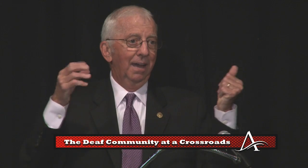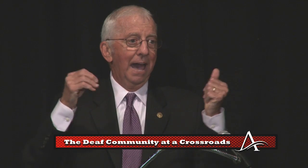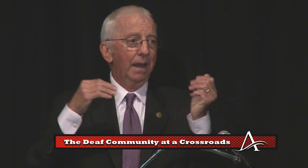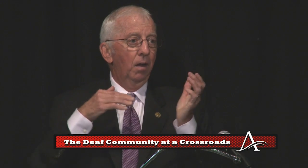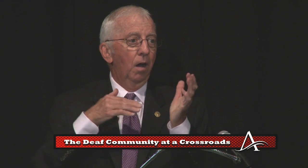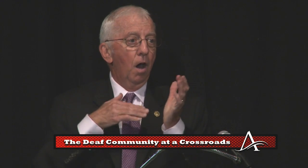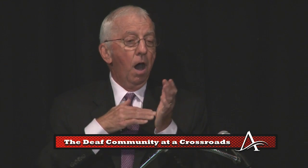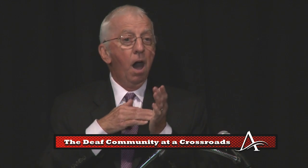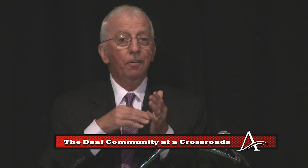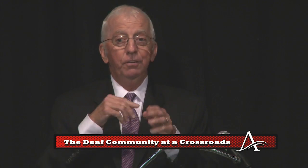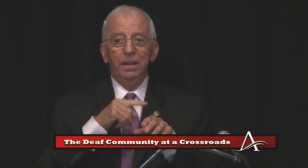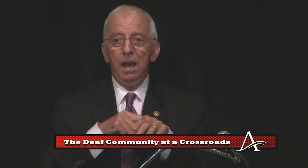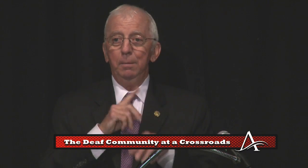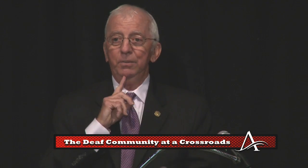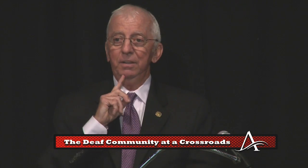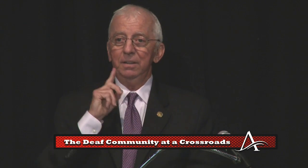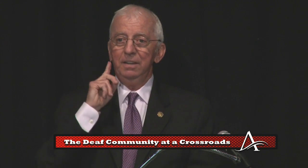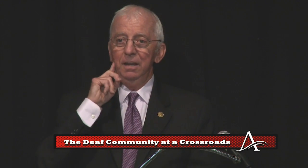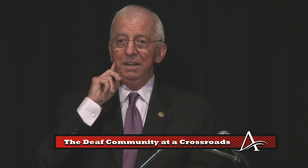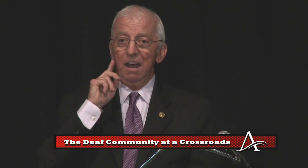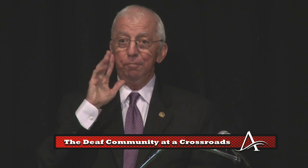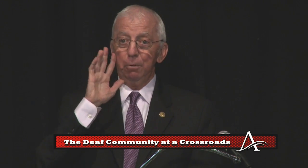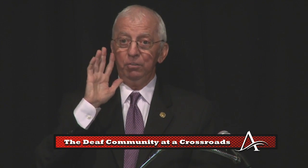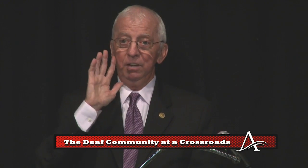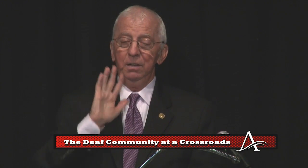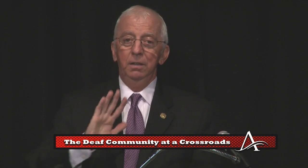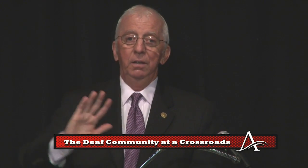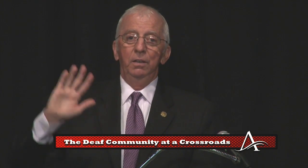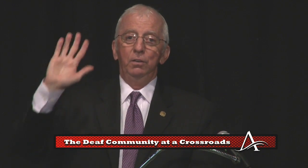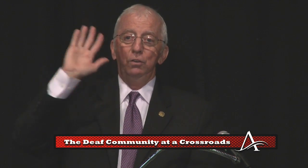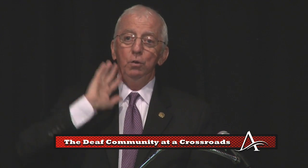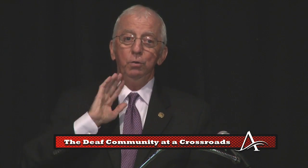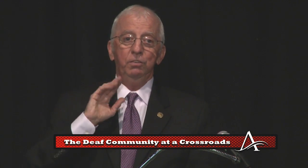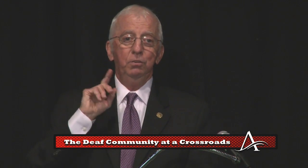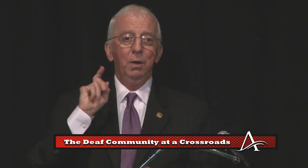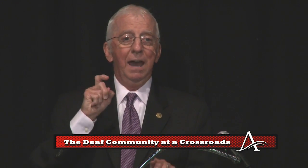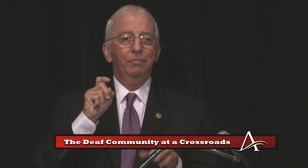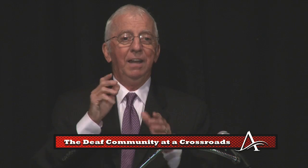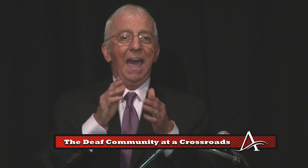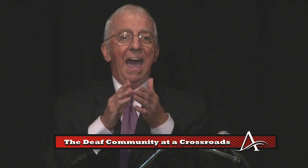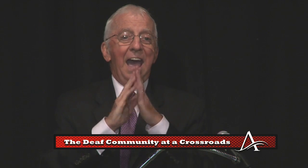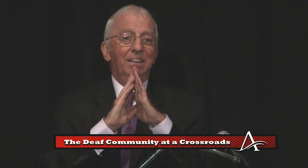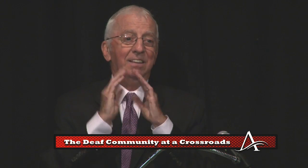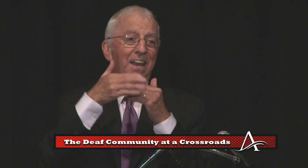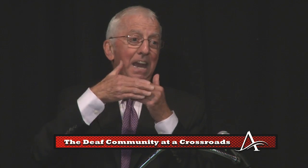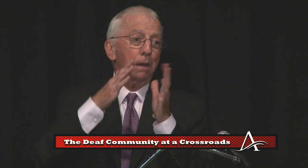And oftentimes a deaf person used to have to ask a neighbor